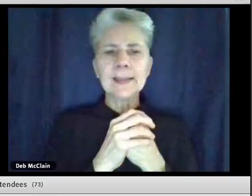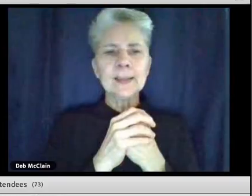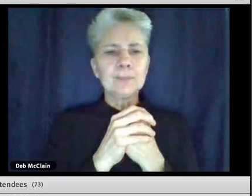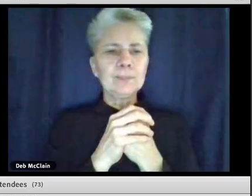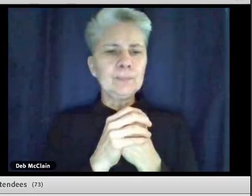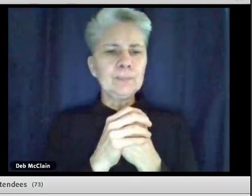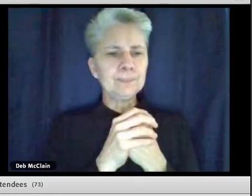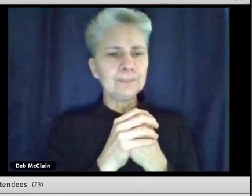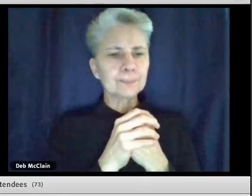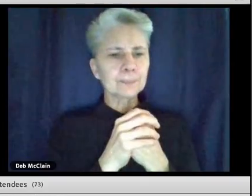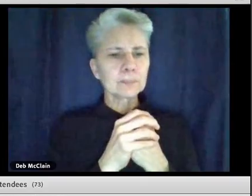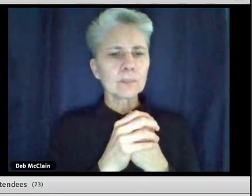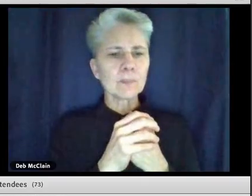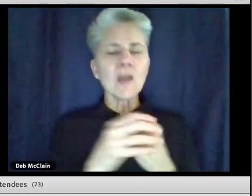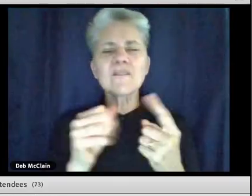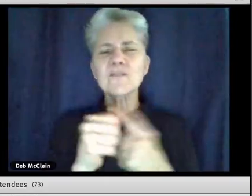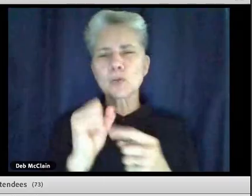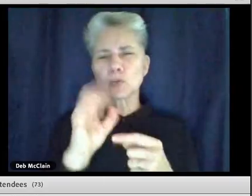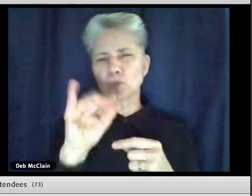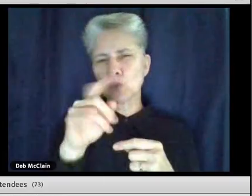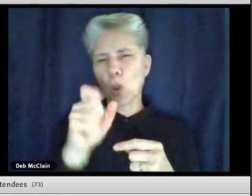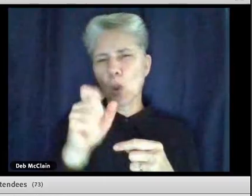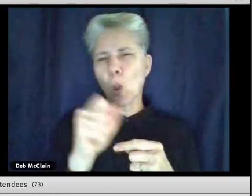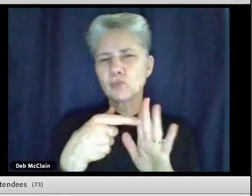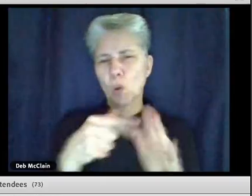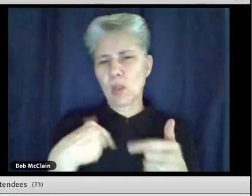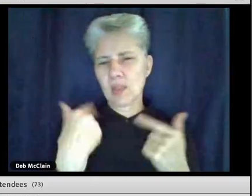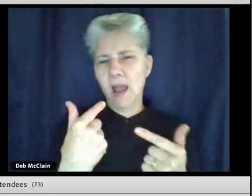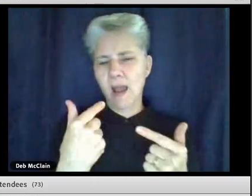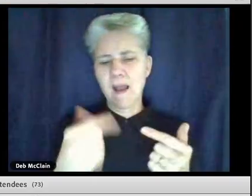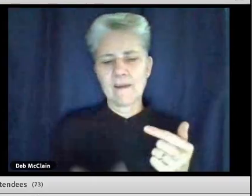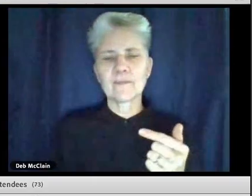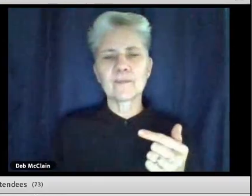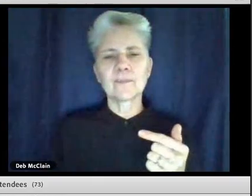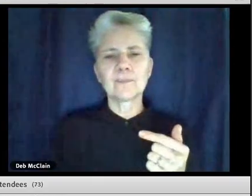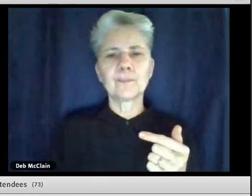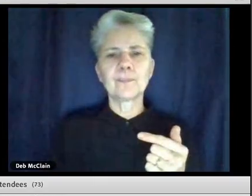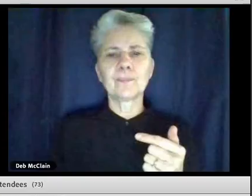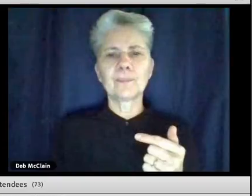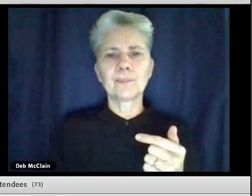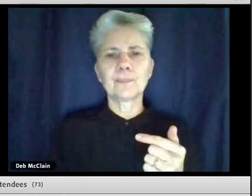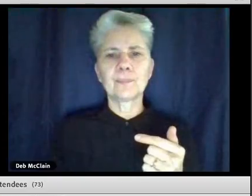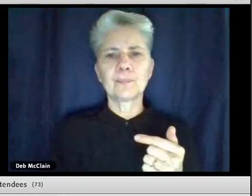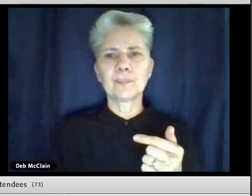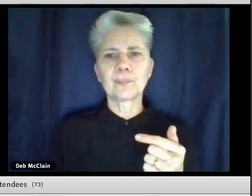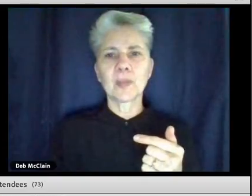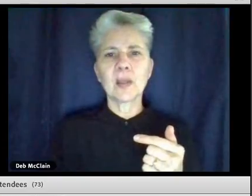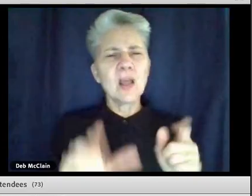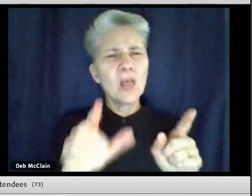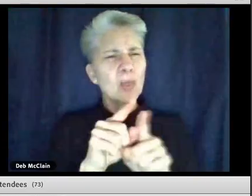but I want to show you a couple other sites first. I'm going to go live with the Snopes one because I want to show you how much they have.